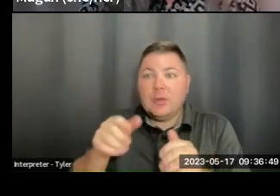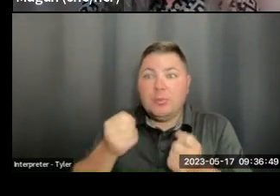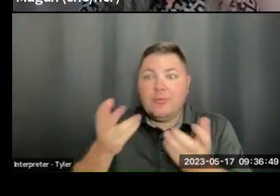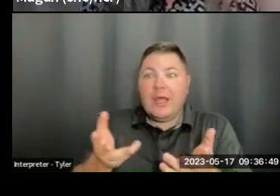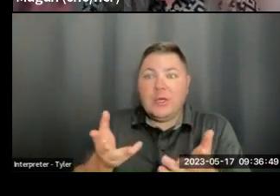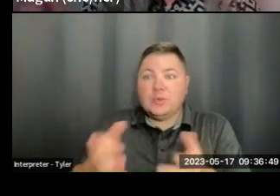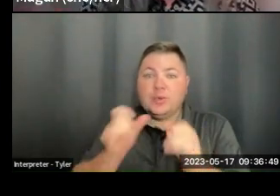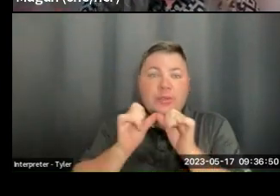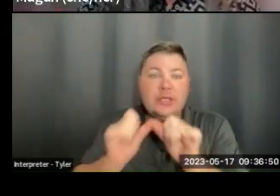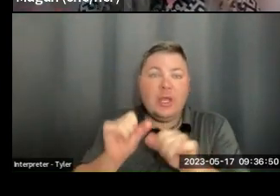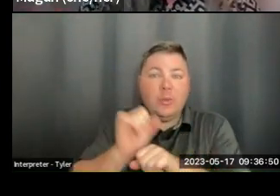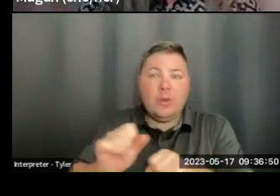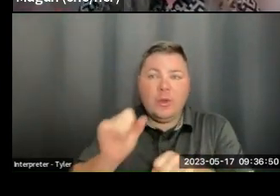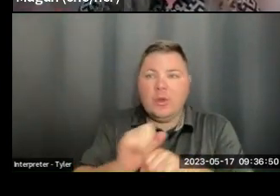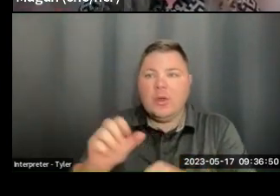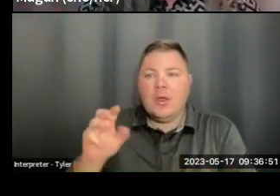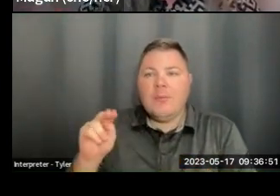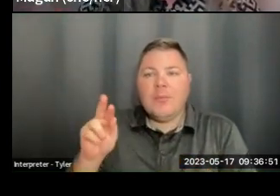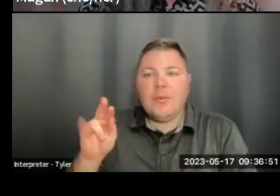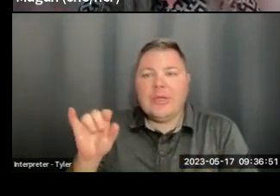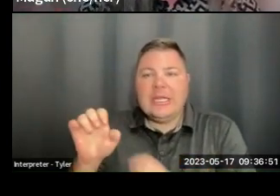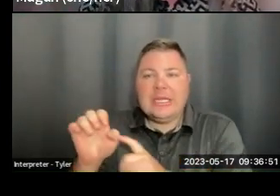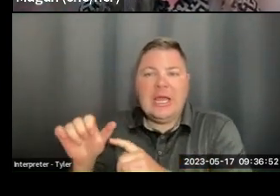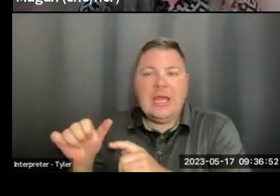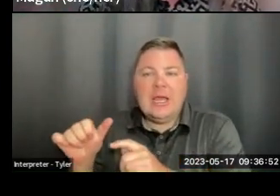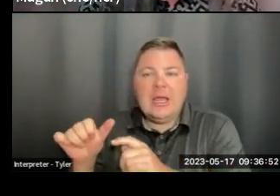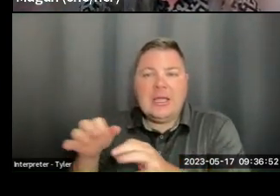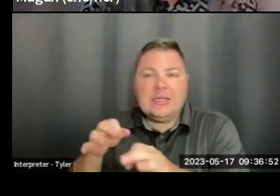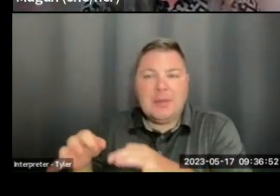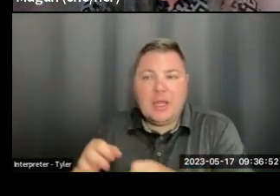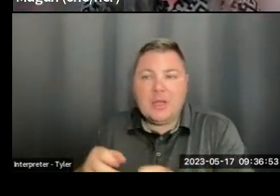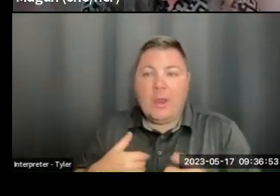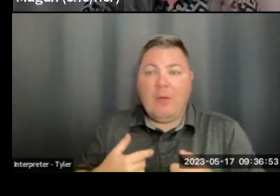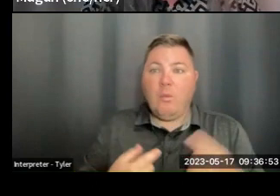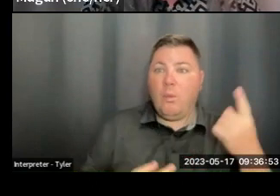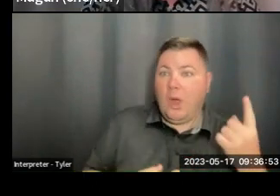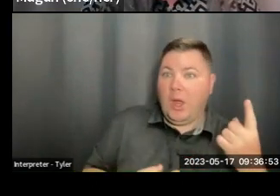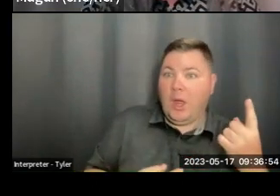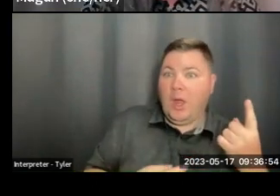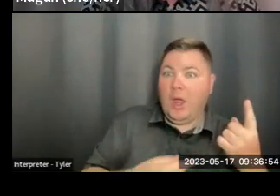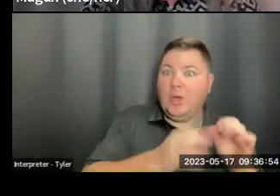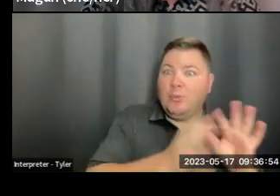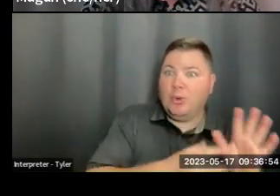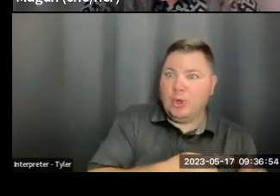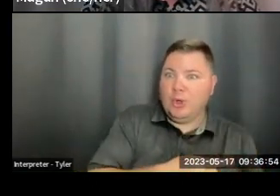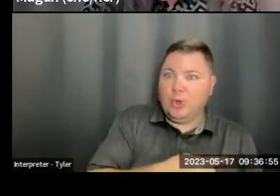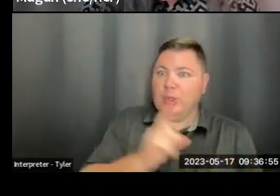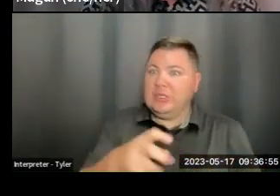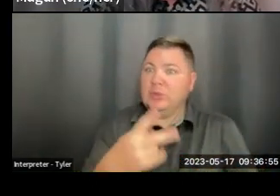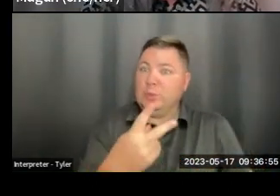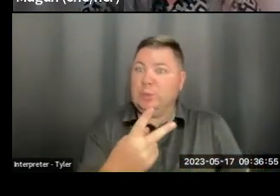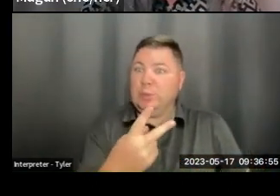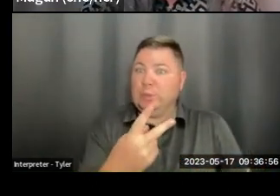We can stay as long as you want, and expect your providers to keep going. Marena just talked about the